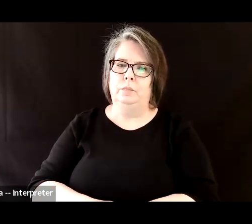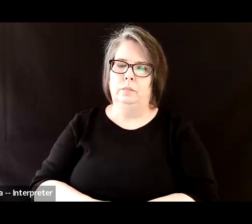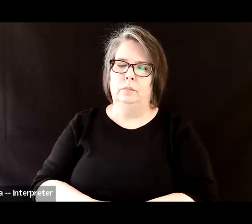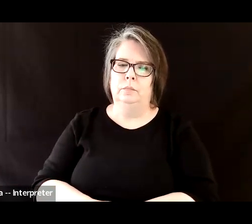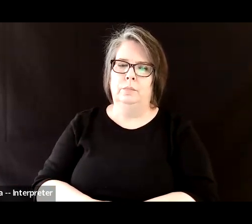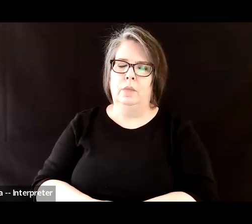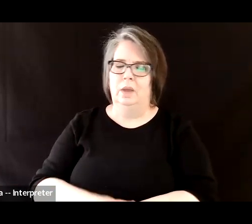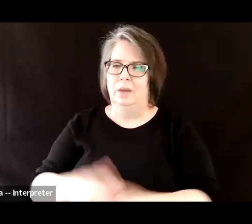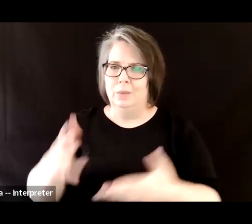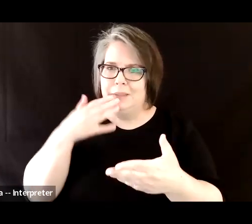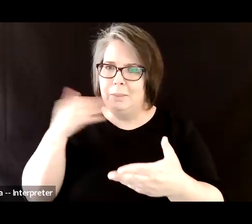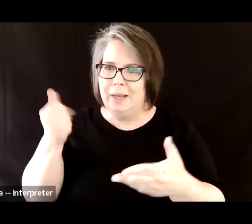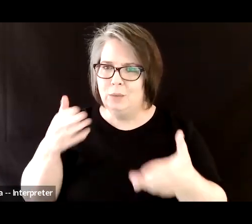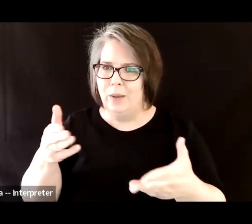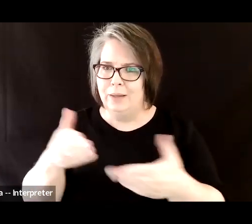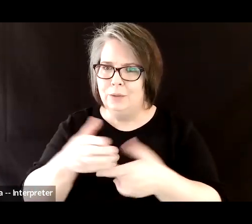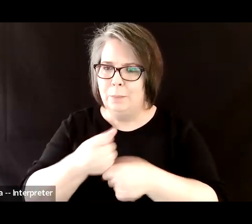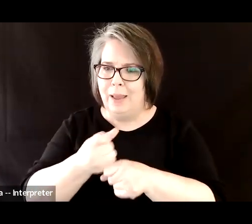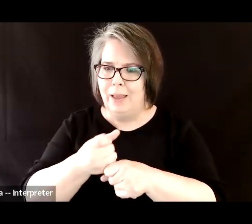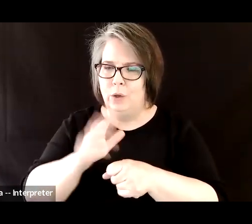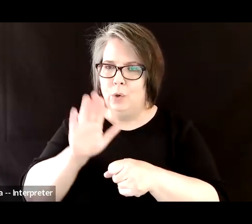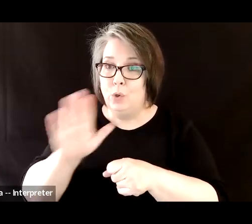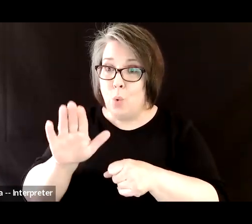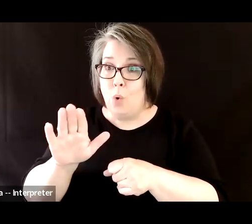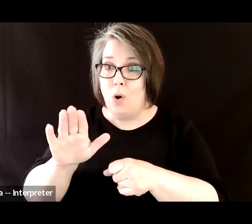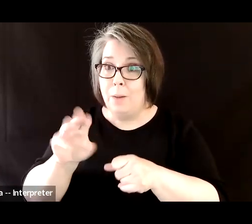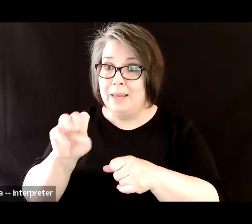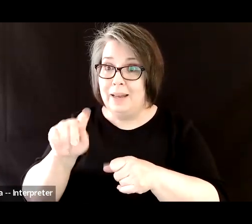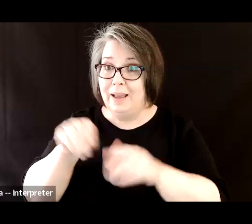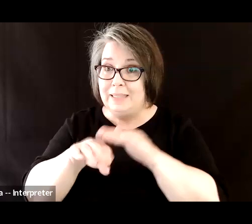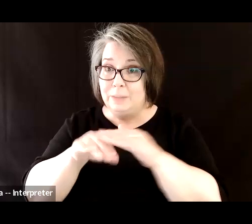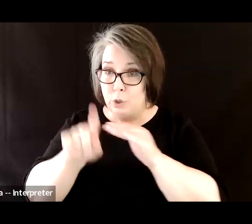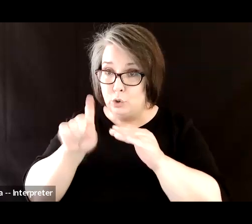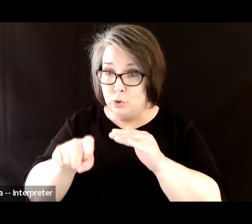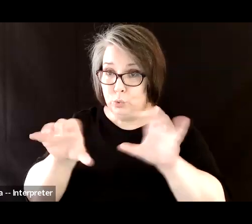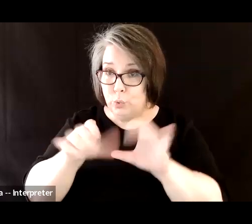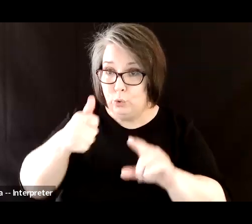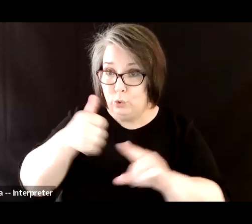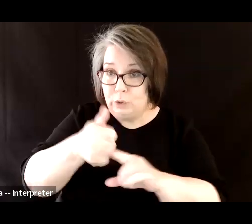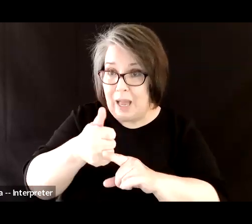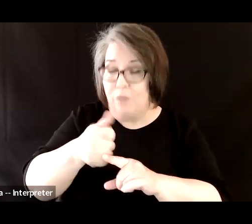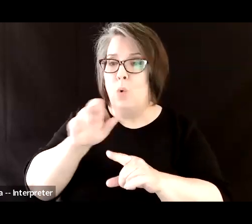What is the best way to make your multimedia accessible? Should you do it yourself? Should you shop it out to a